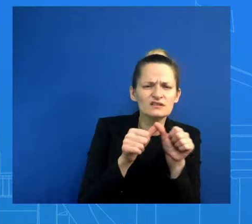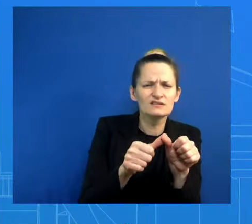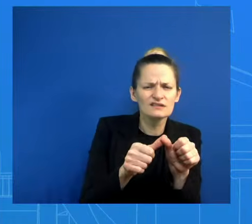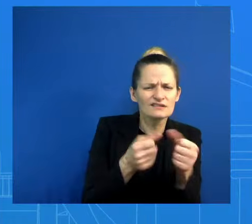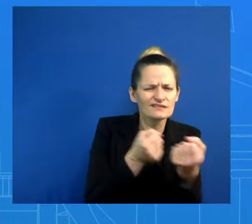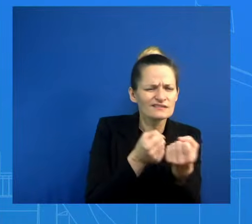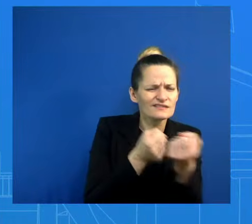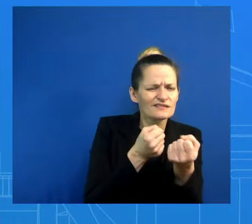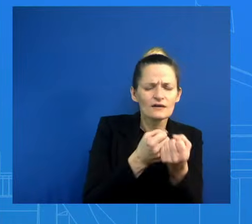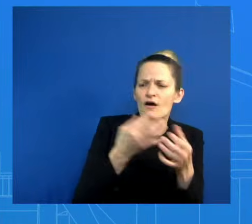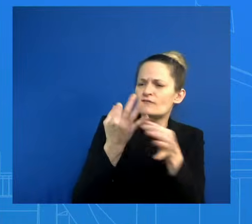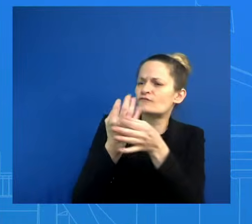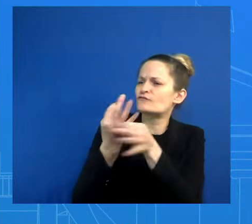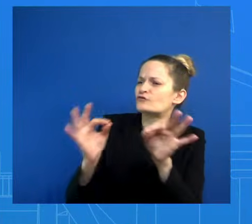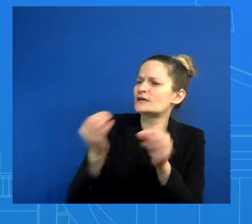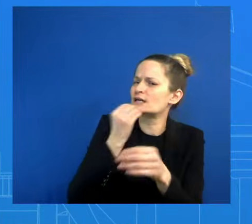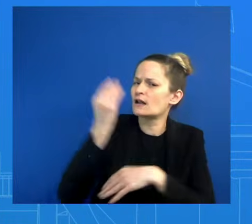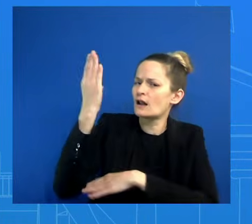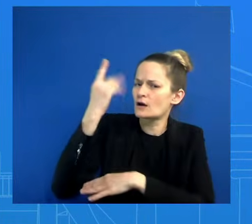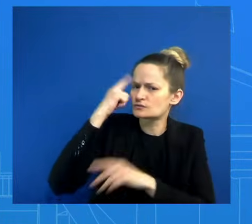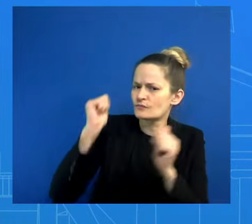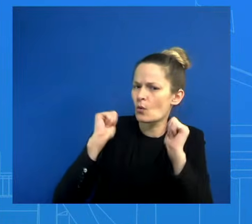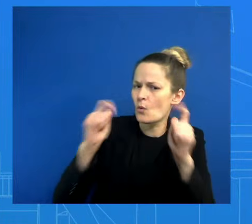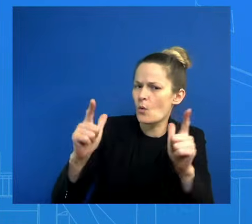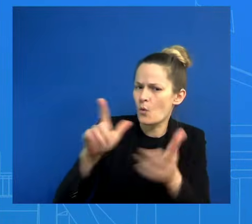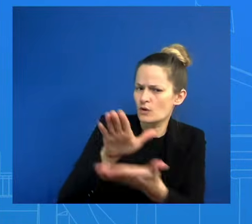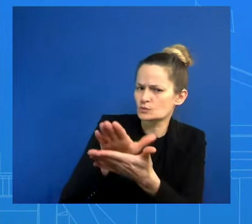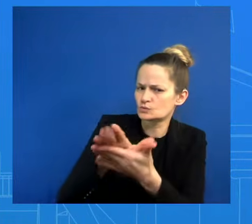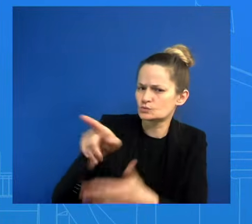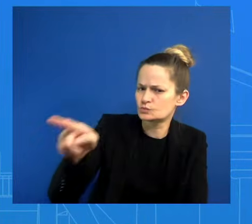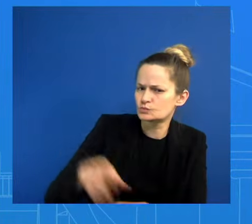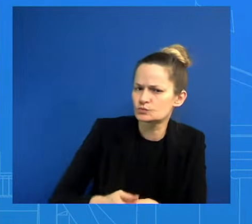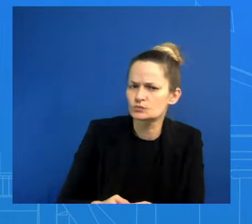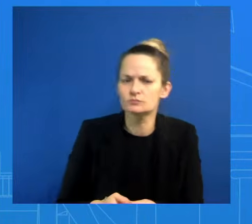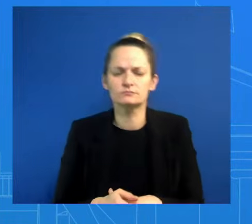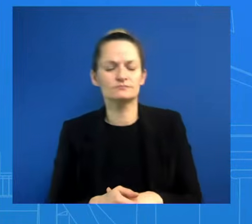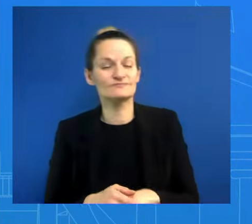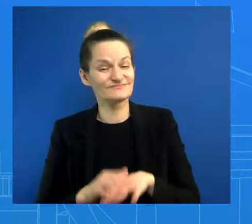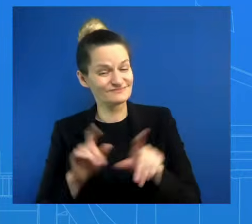building on our $60 million investment in farm-to-school initiatives.